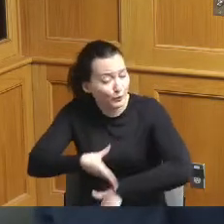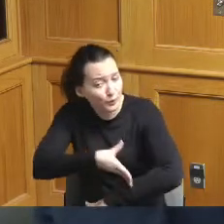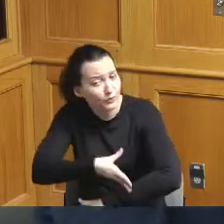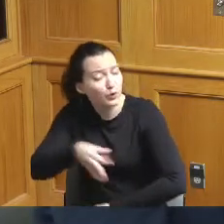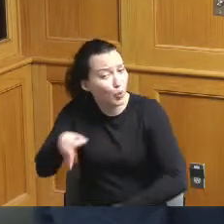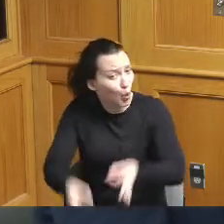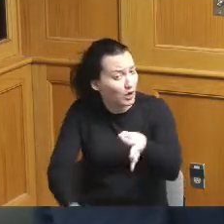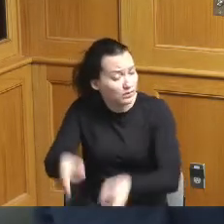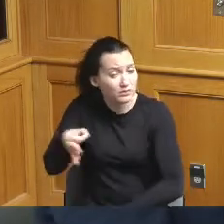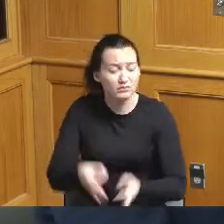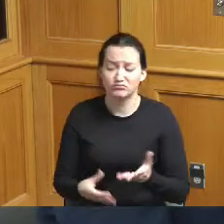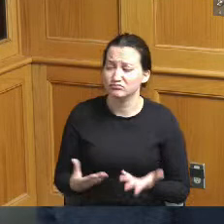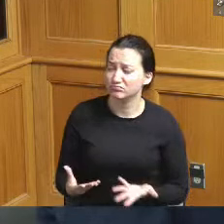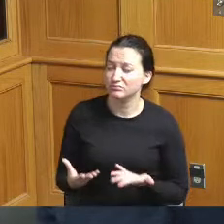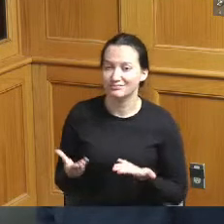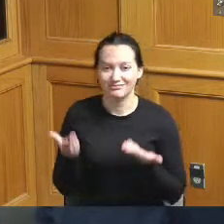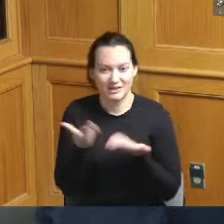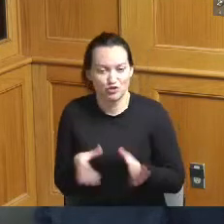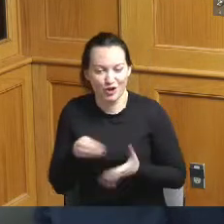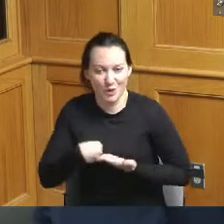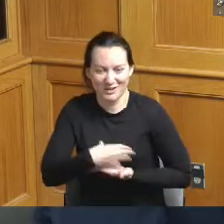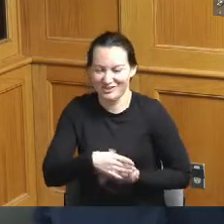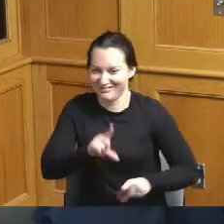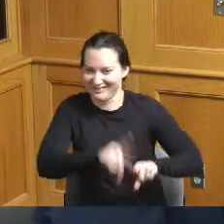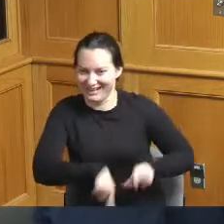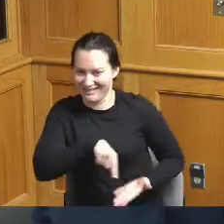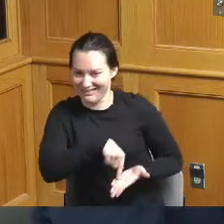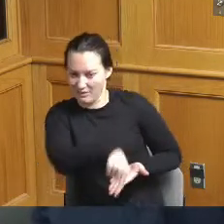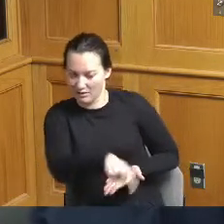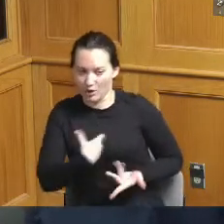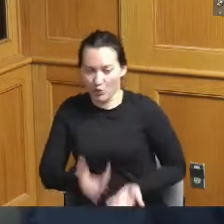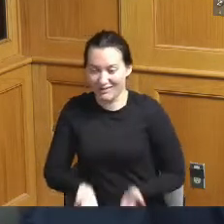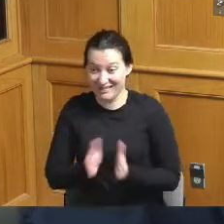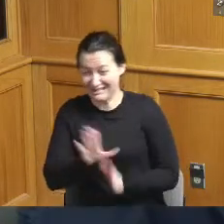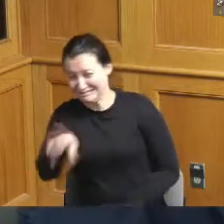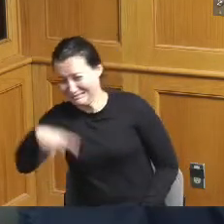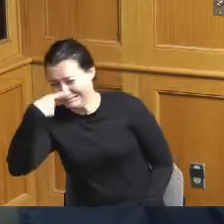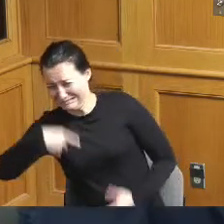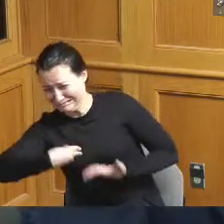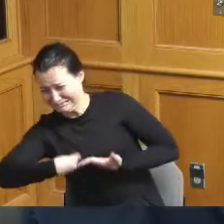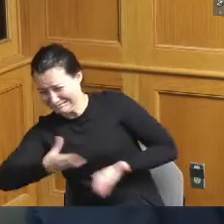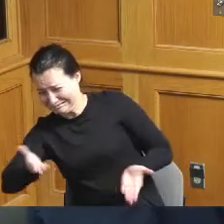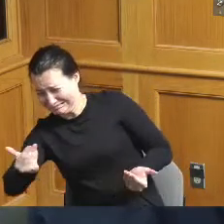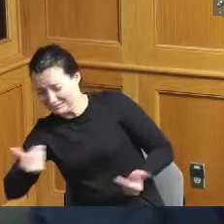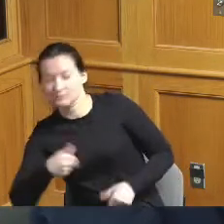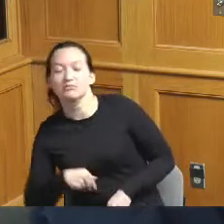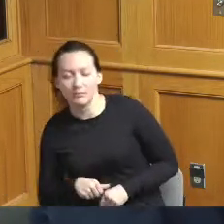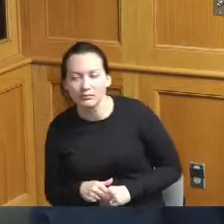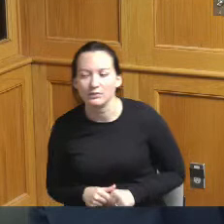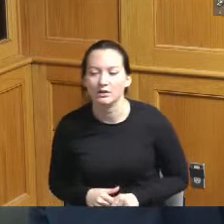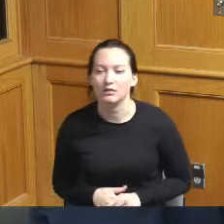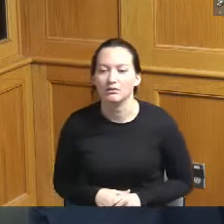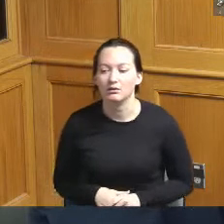court that our general budget can absorb and we don't want to ask you to fund we recently